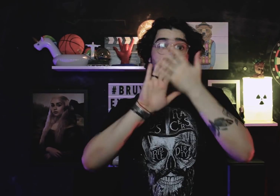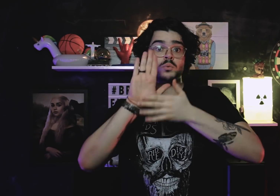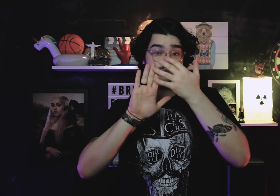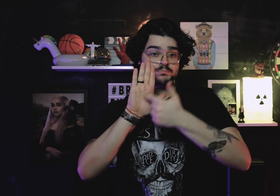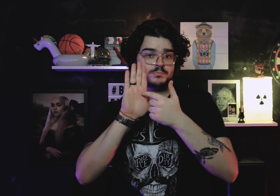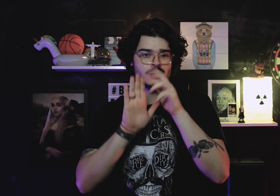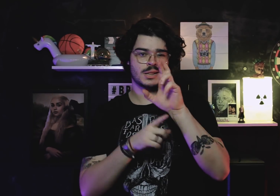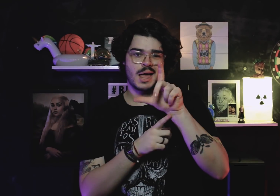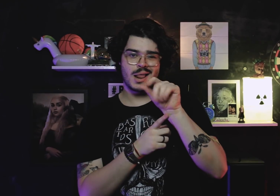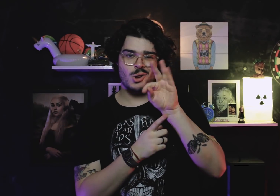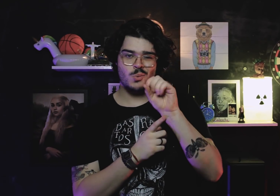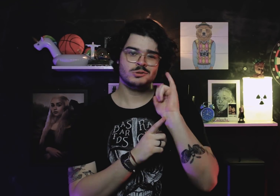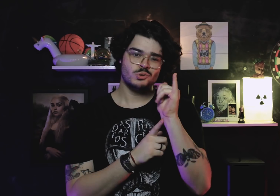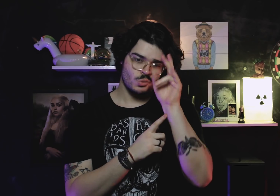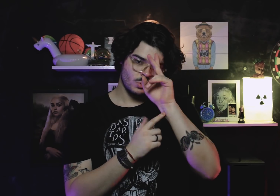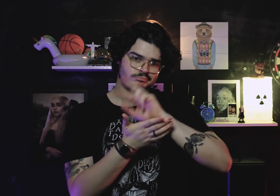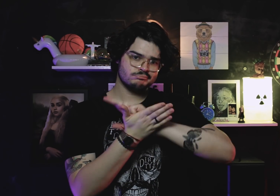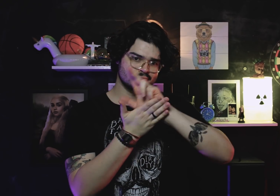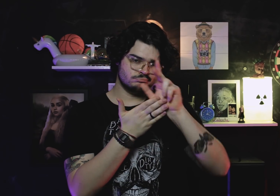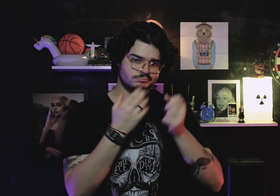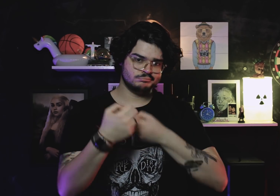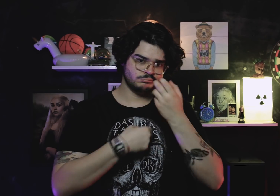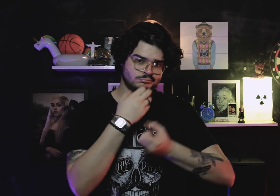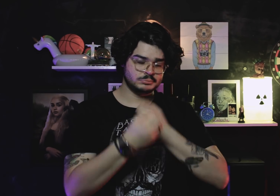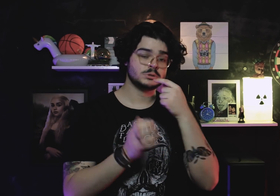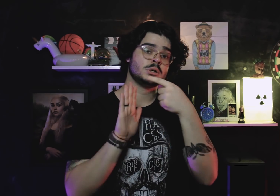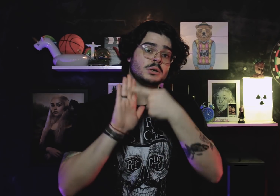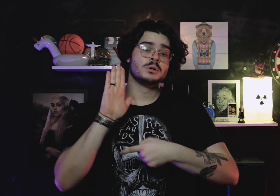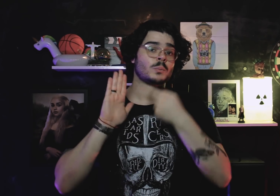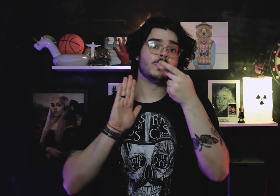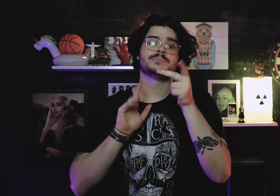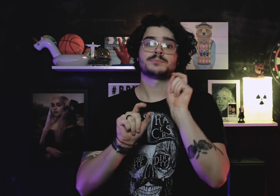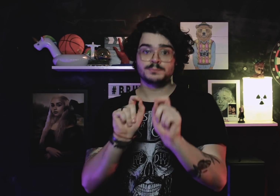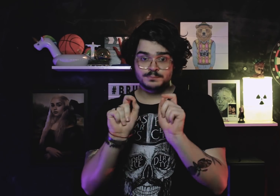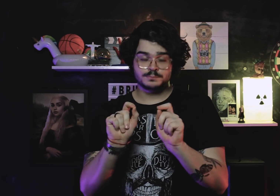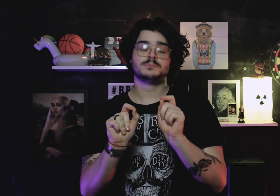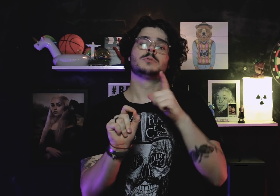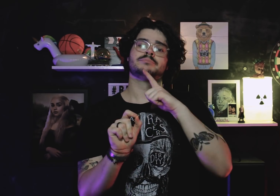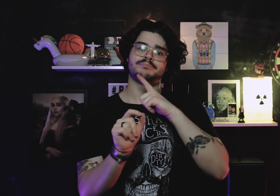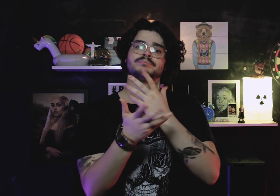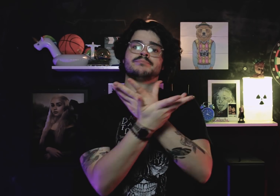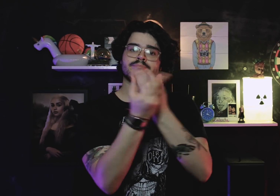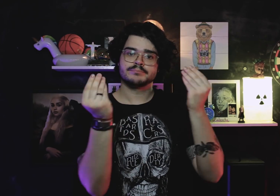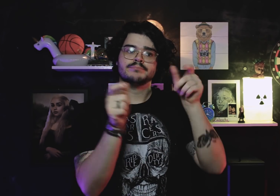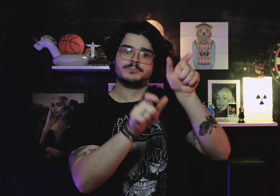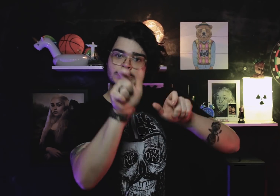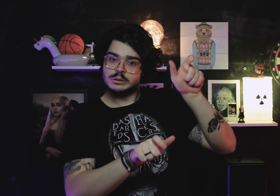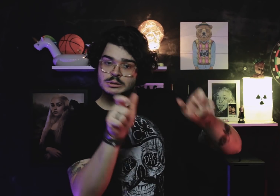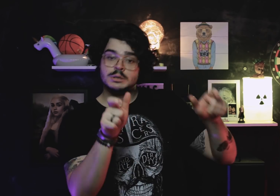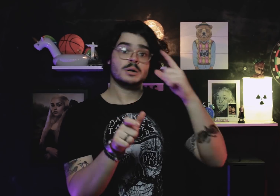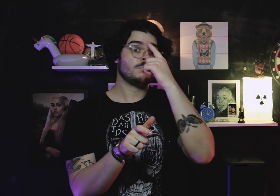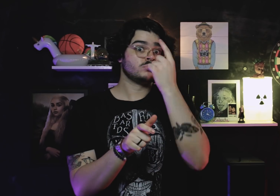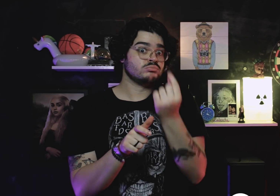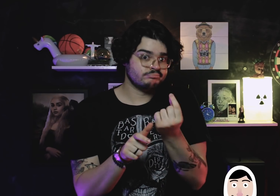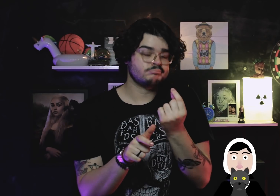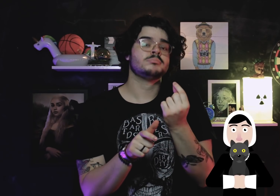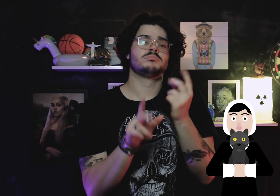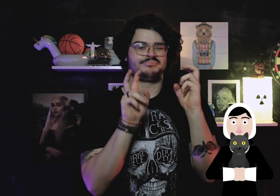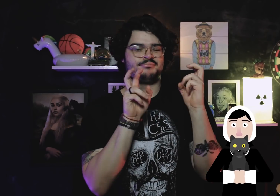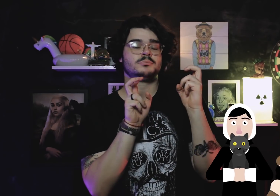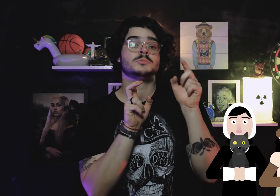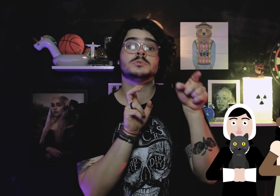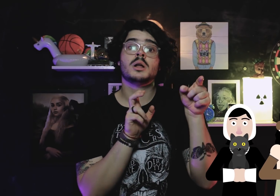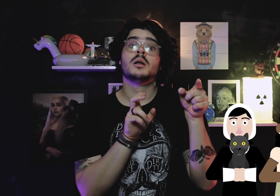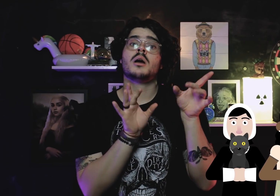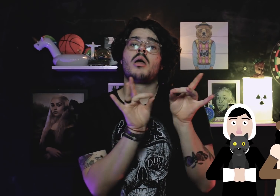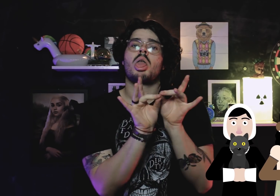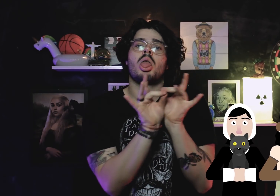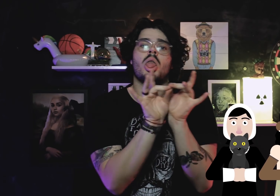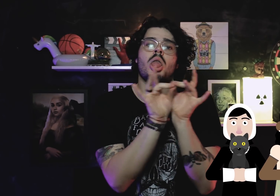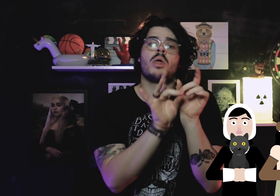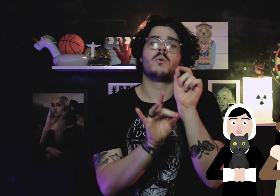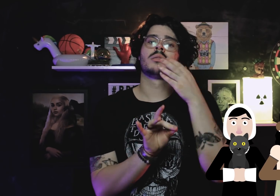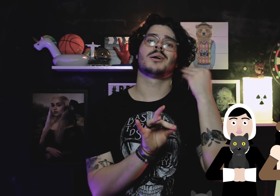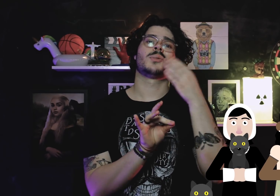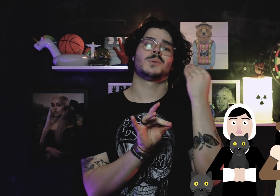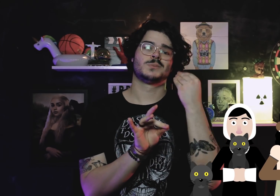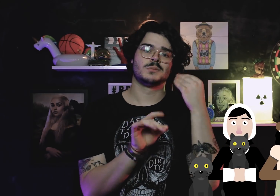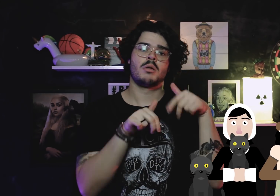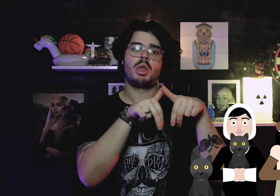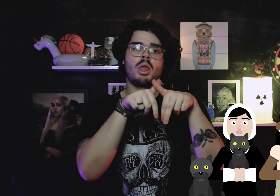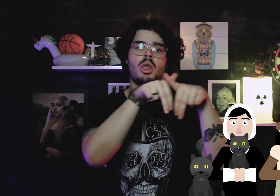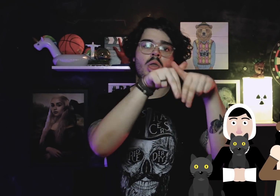There are reports that black cats were attached to witches,